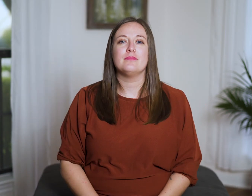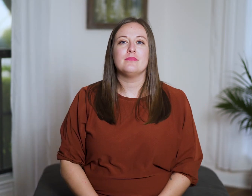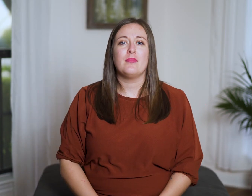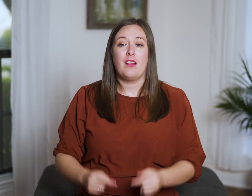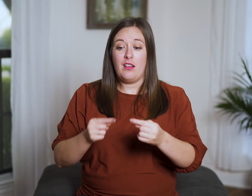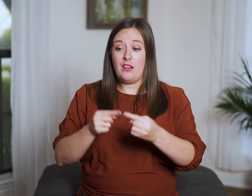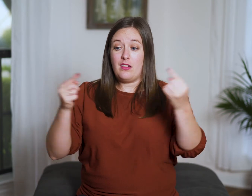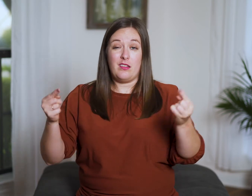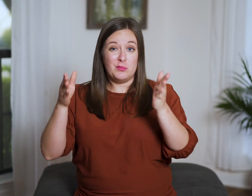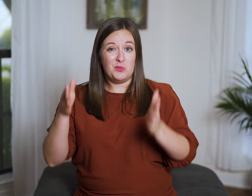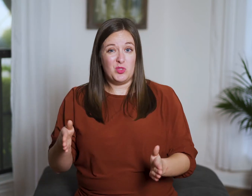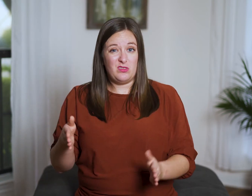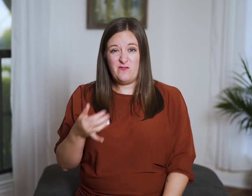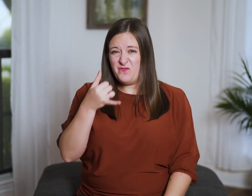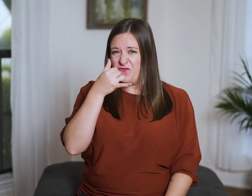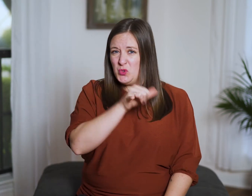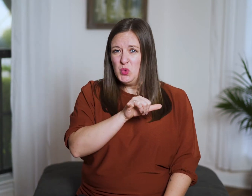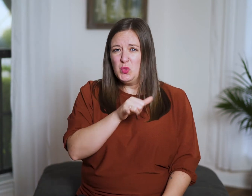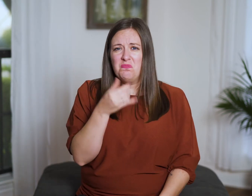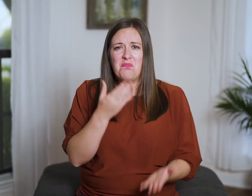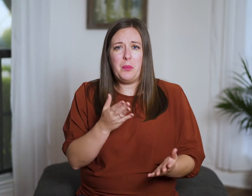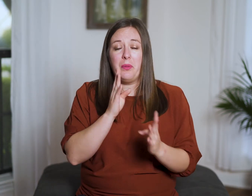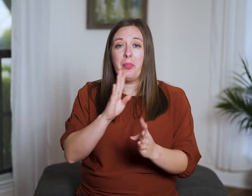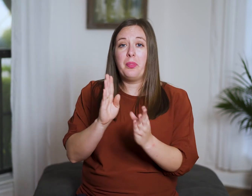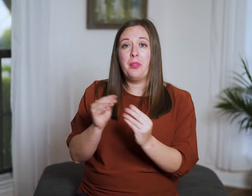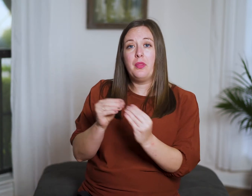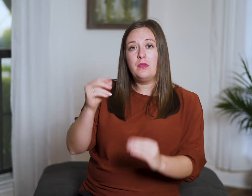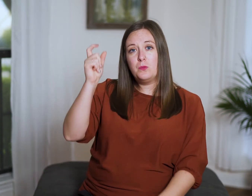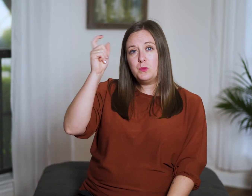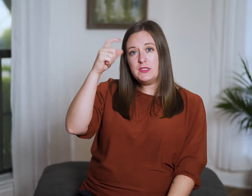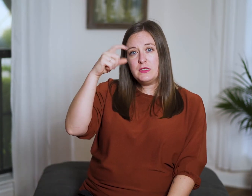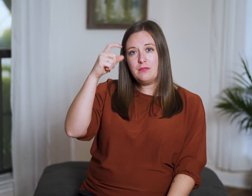The foolish person, on the other hand, may speak words of wisdom,